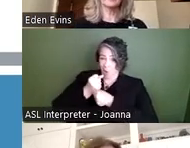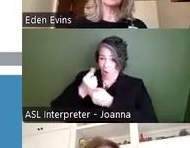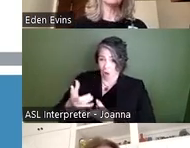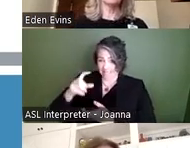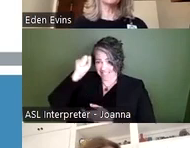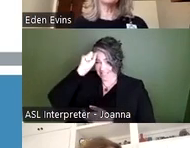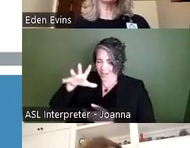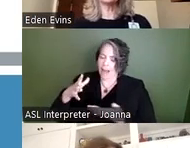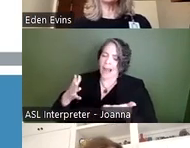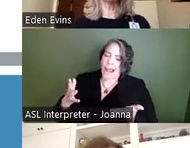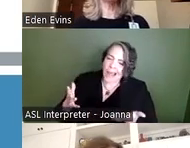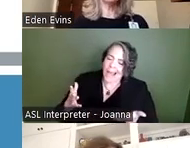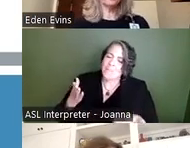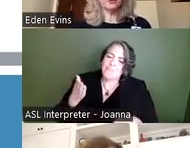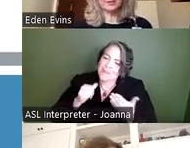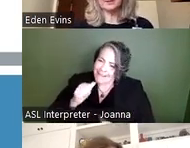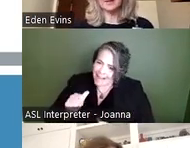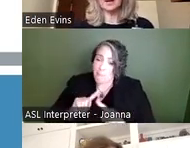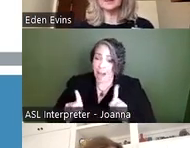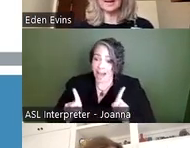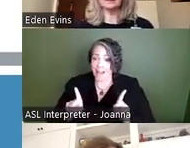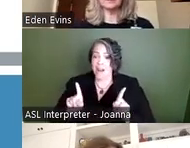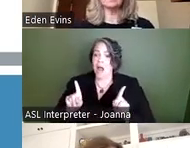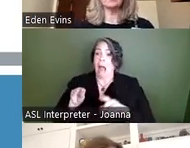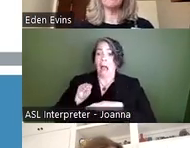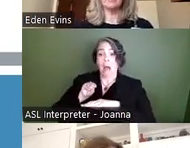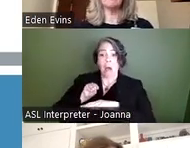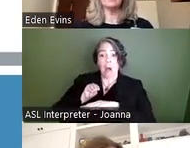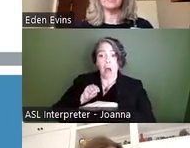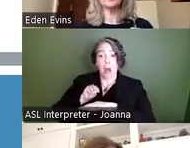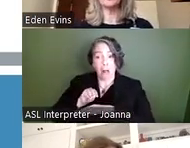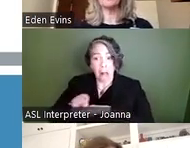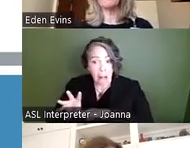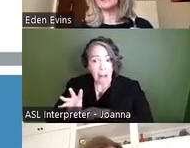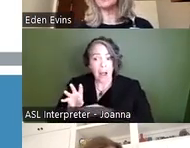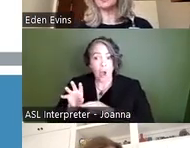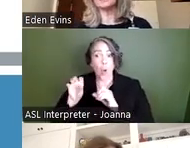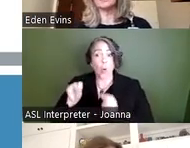Okay. Which means that if you don't use it as an adolescent, you may be able to prevent onset